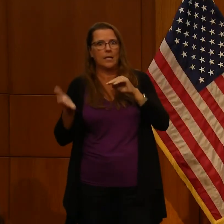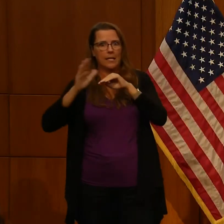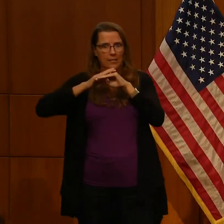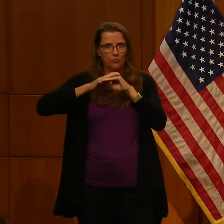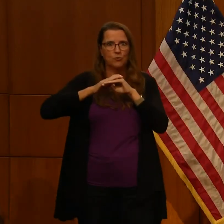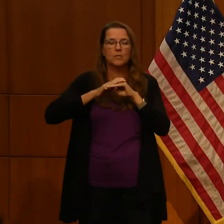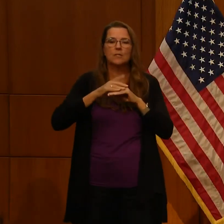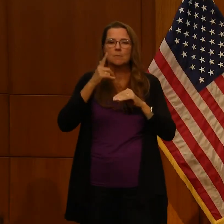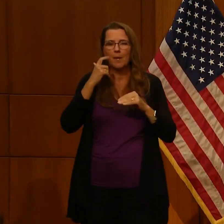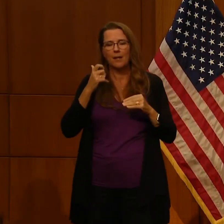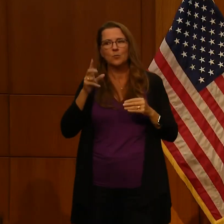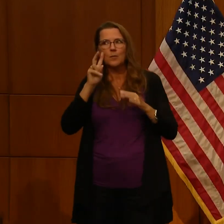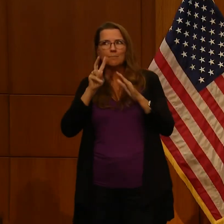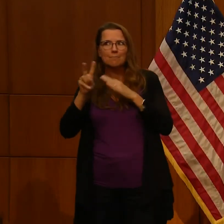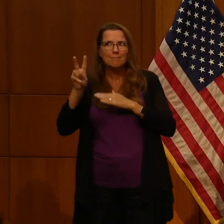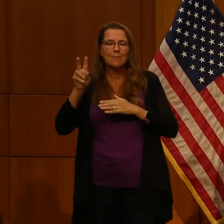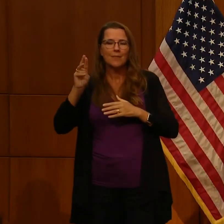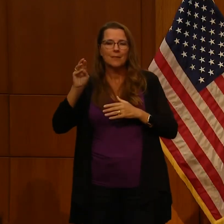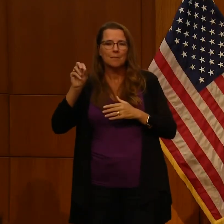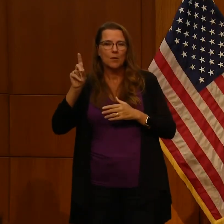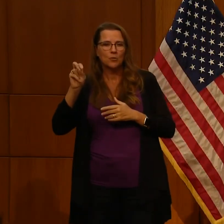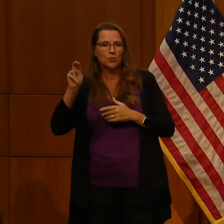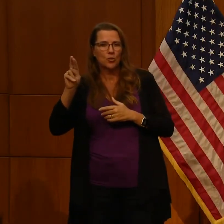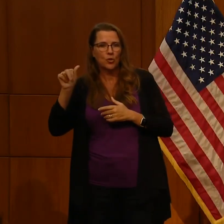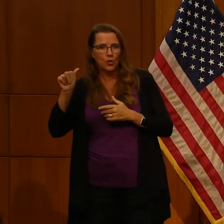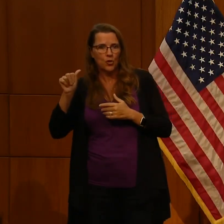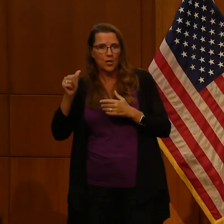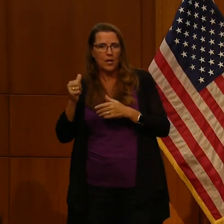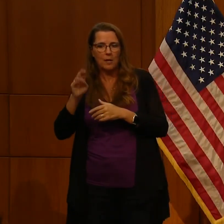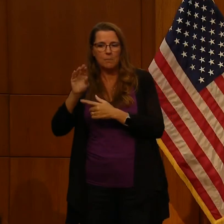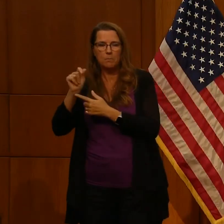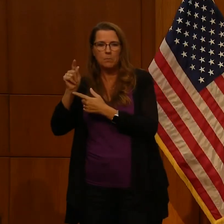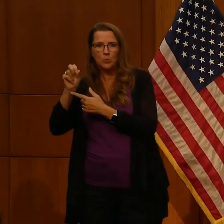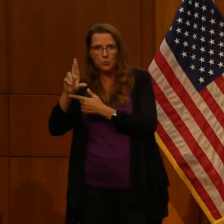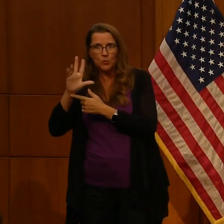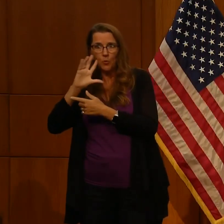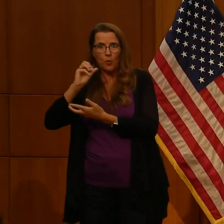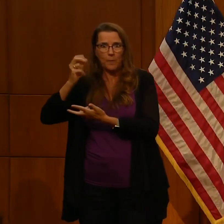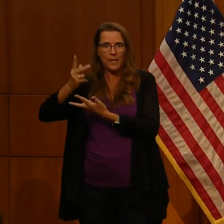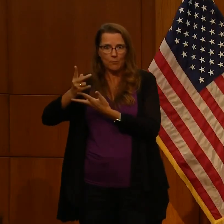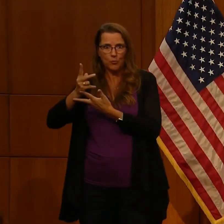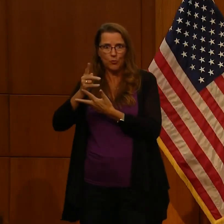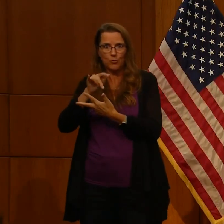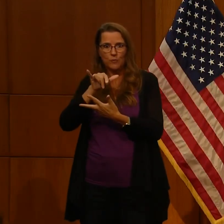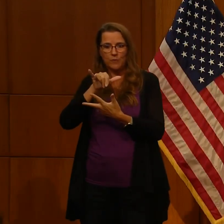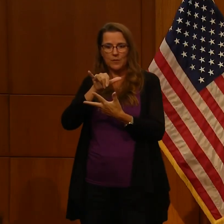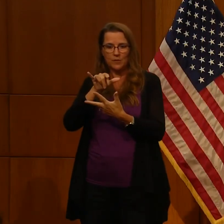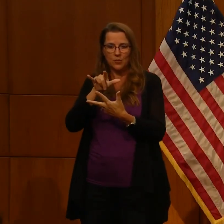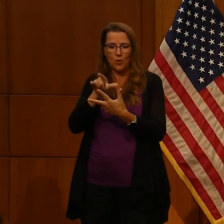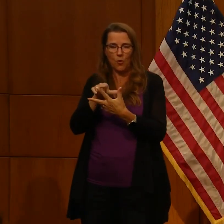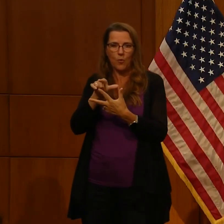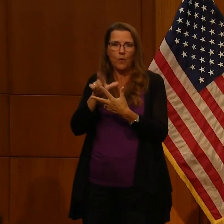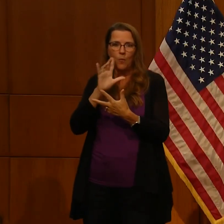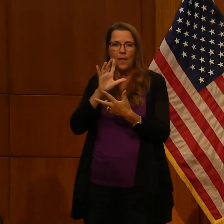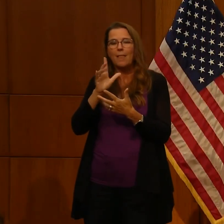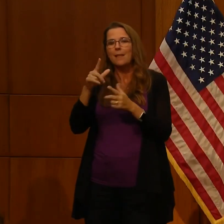END OF OCTOBER THAT NEED WILL INCREASE WHEN WE ANTICIPATE THAT THE MODERNA BOOSTER WILL